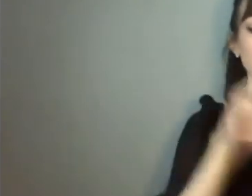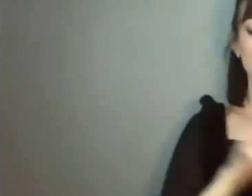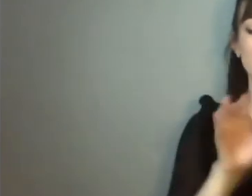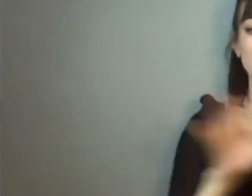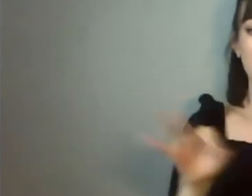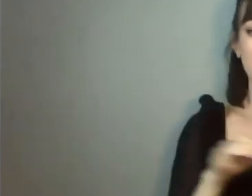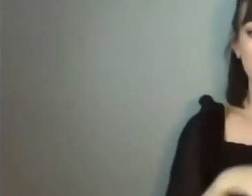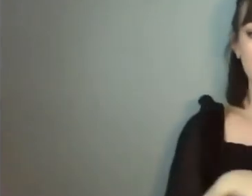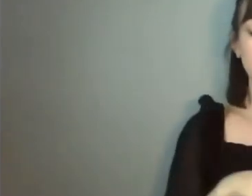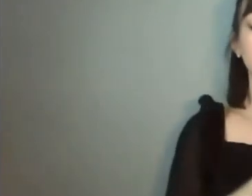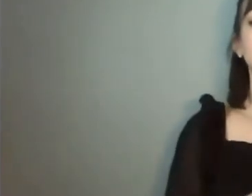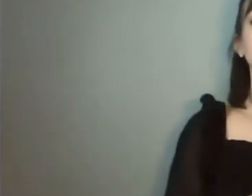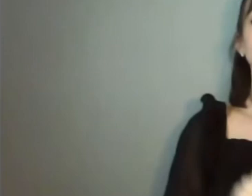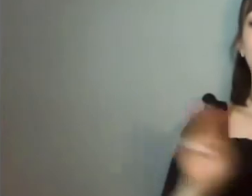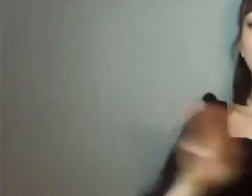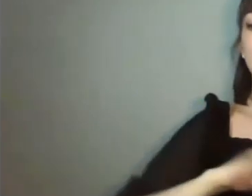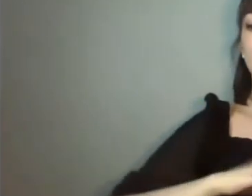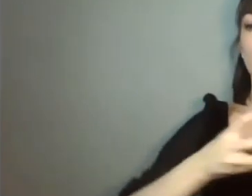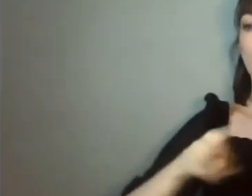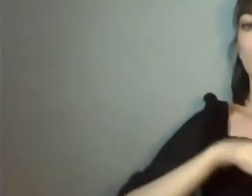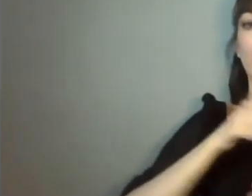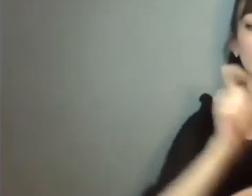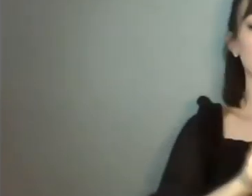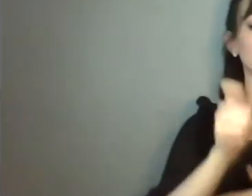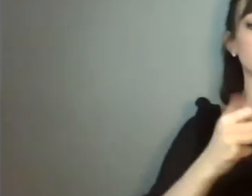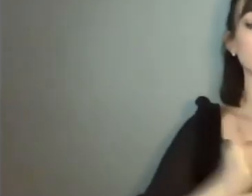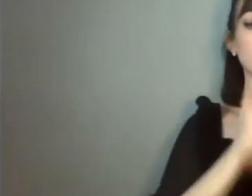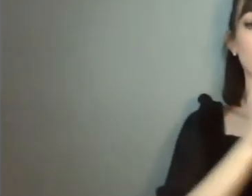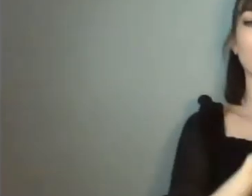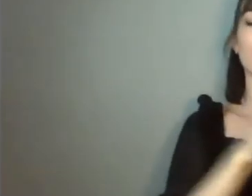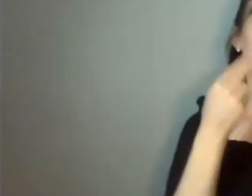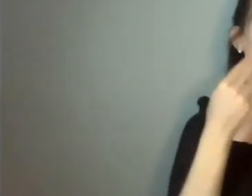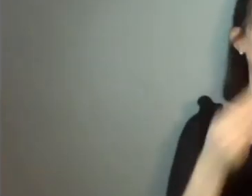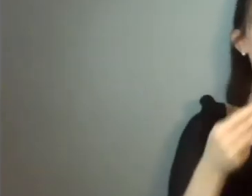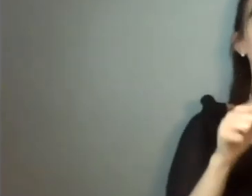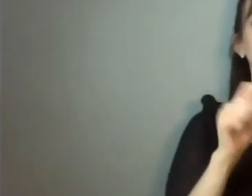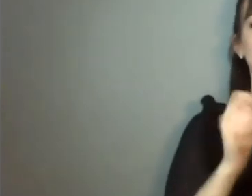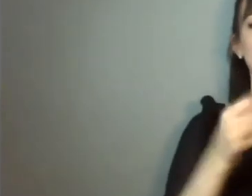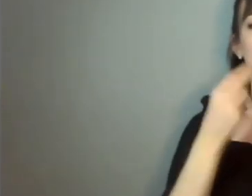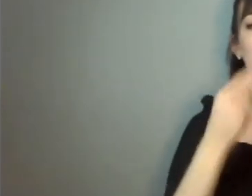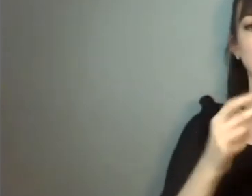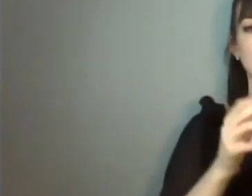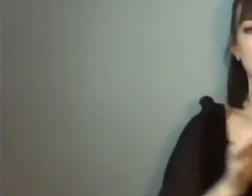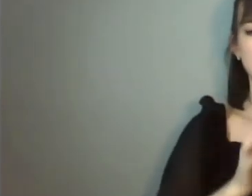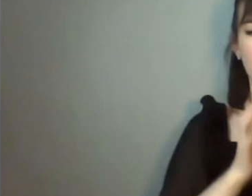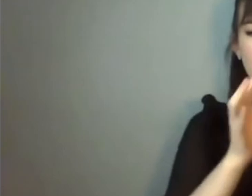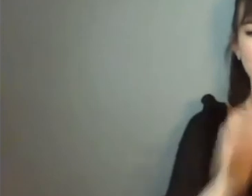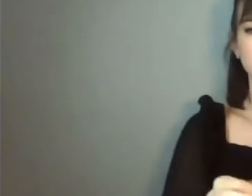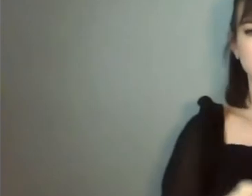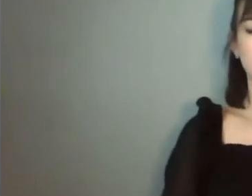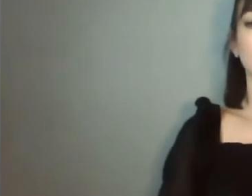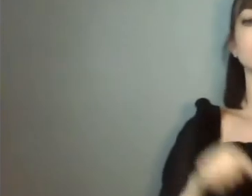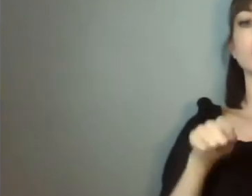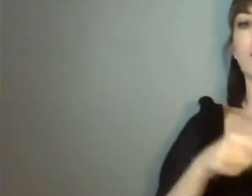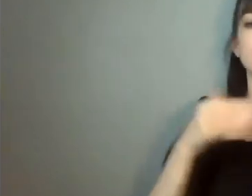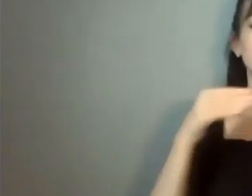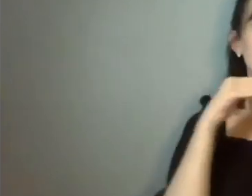supporting them need a lot of training and guidance and this is a huge the important part of